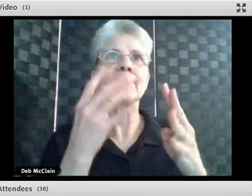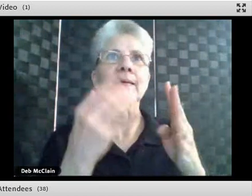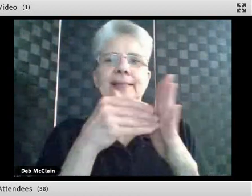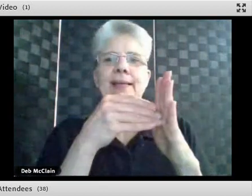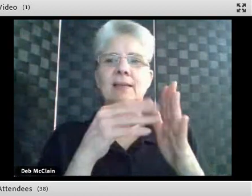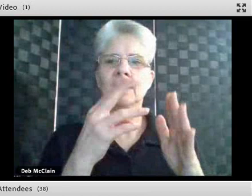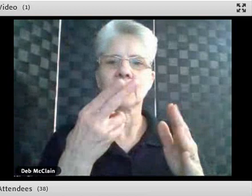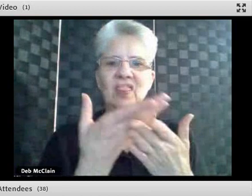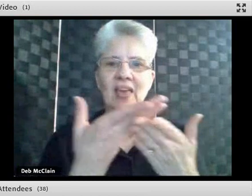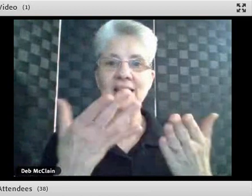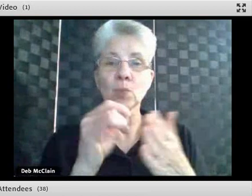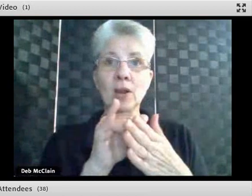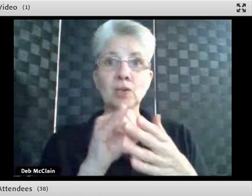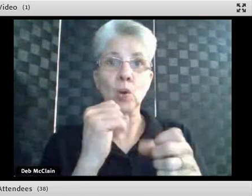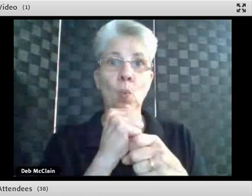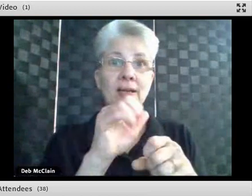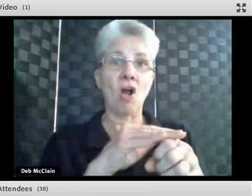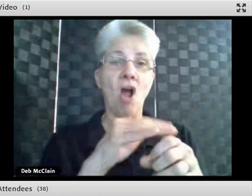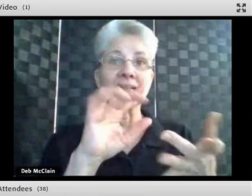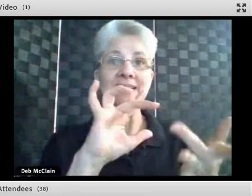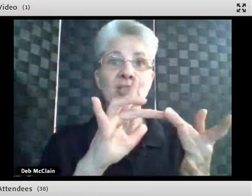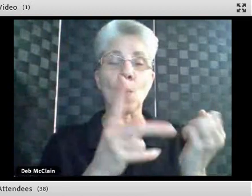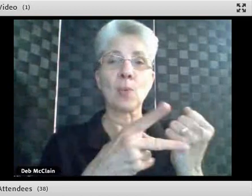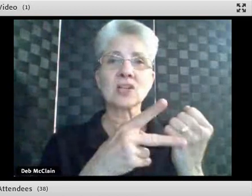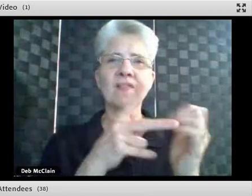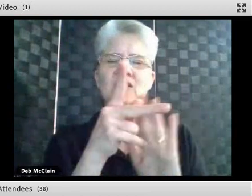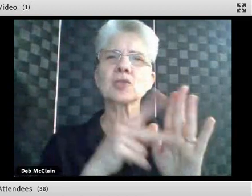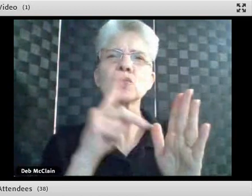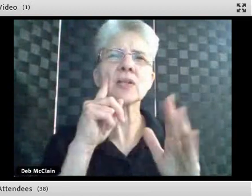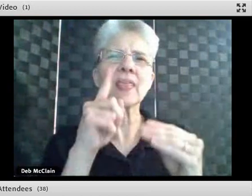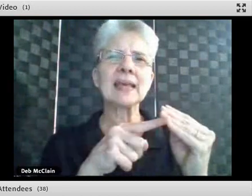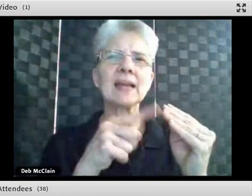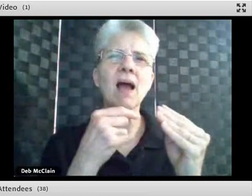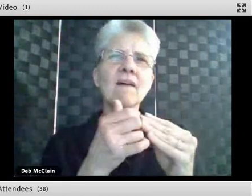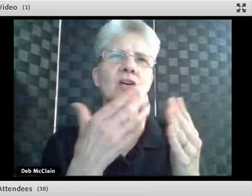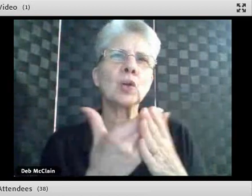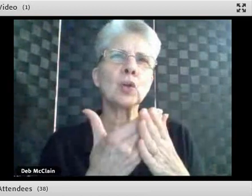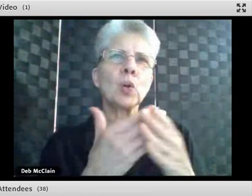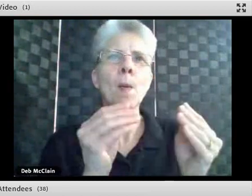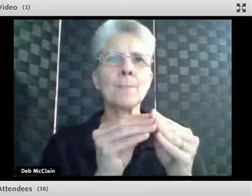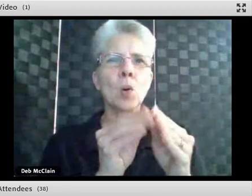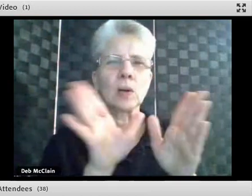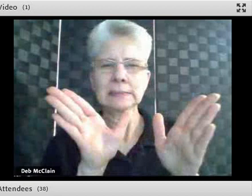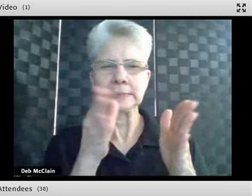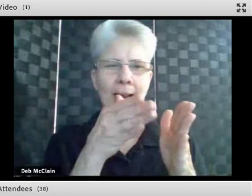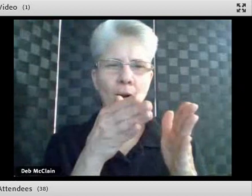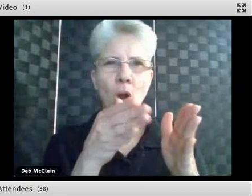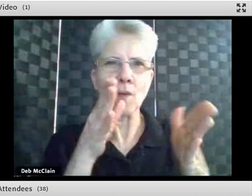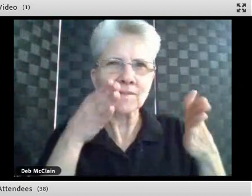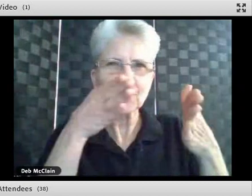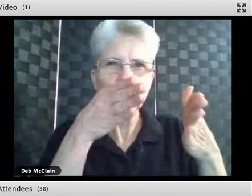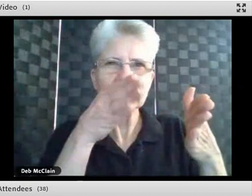when you're working on your digital preservation policy. You're just thinking sort of in a new, more narrow focus,